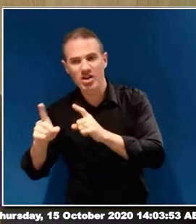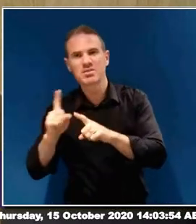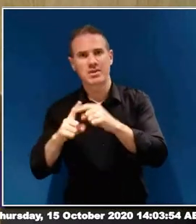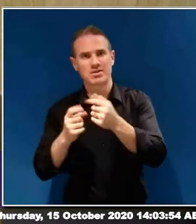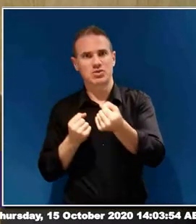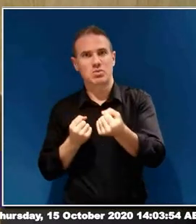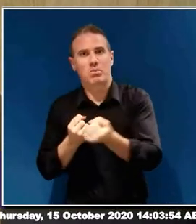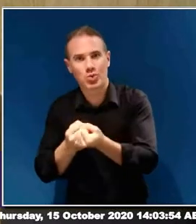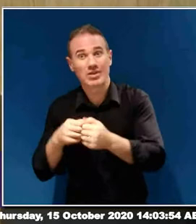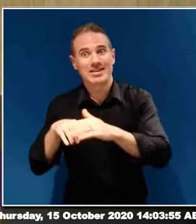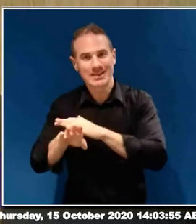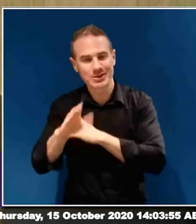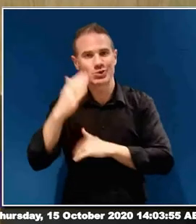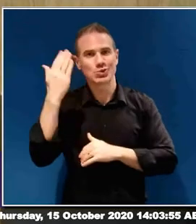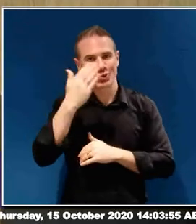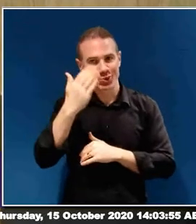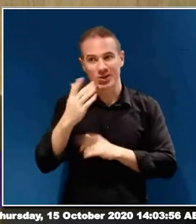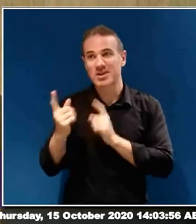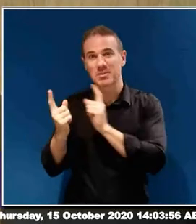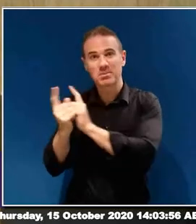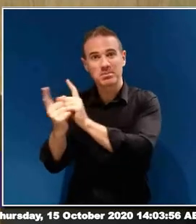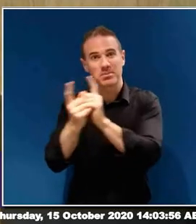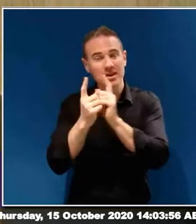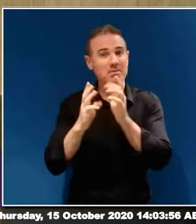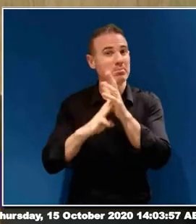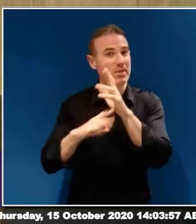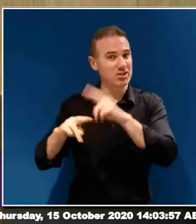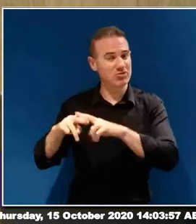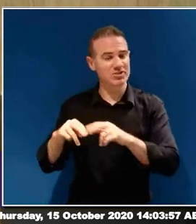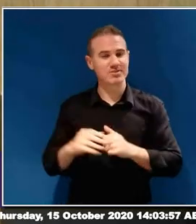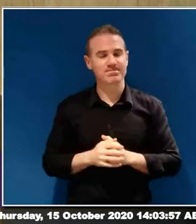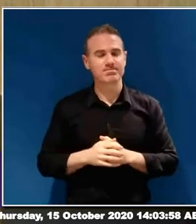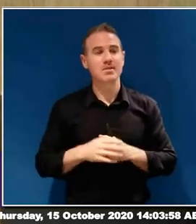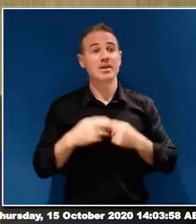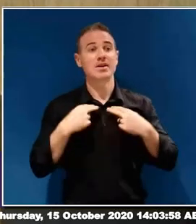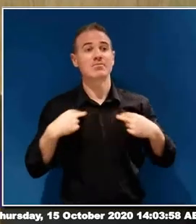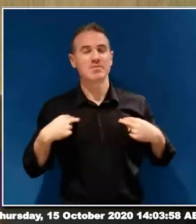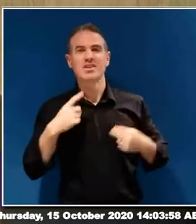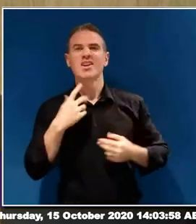That's a snapshot, isn't it? Yes. It was a very big job. Yes.